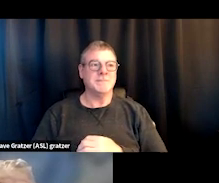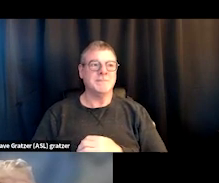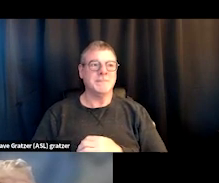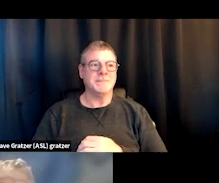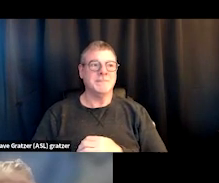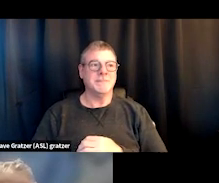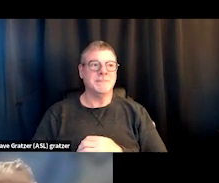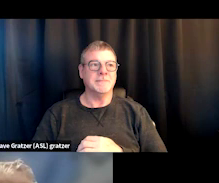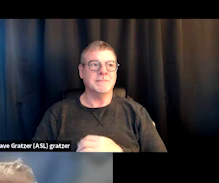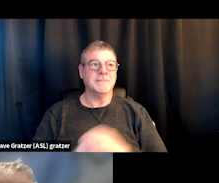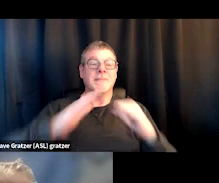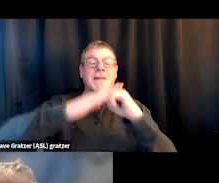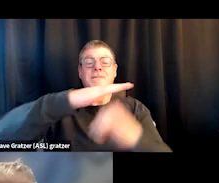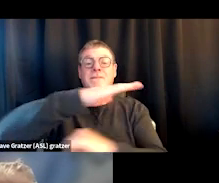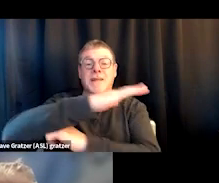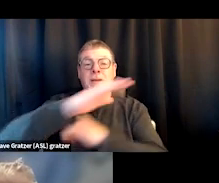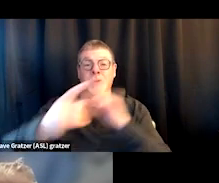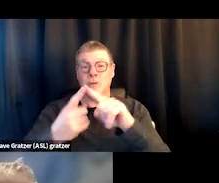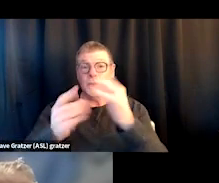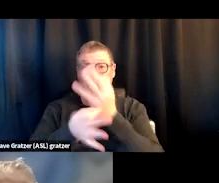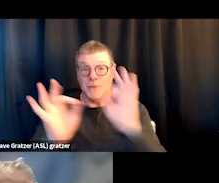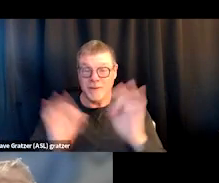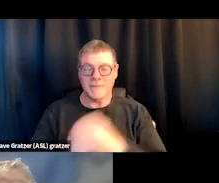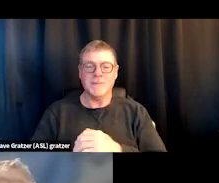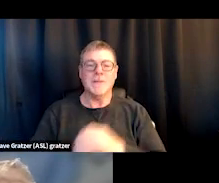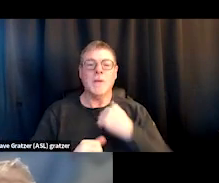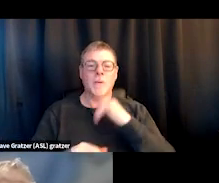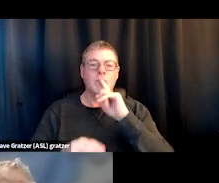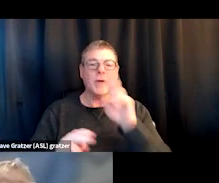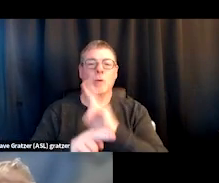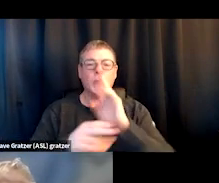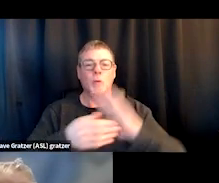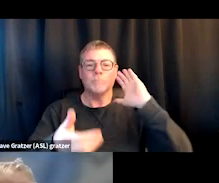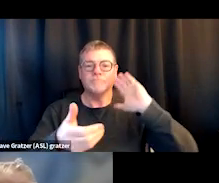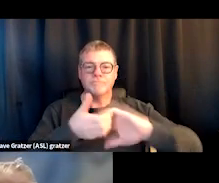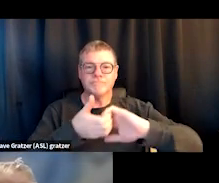So Foundations To Freedom, we really use a collaborative partnership model,